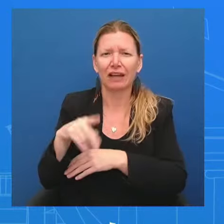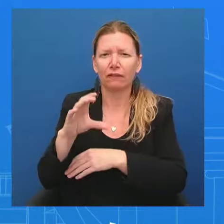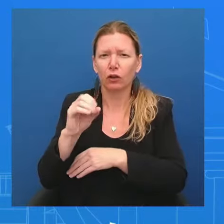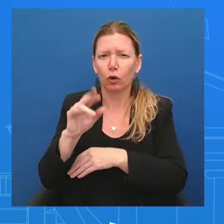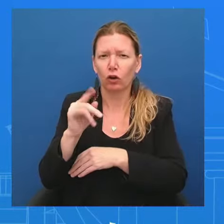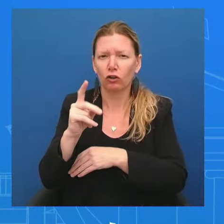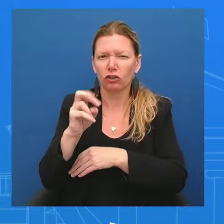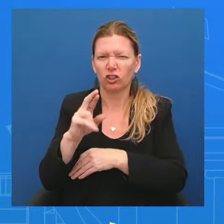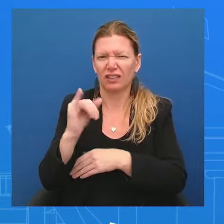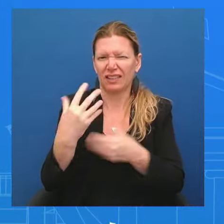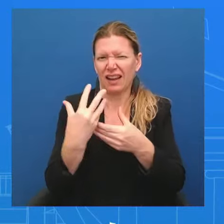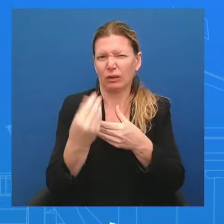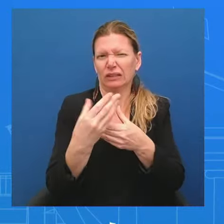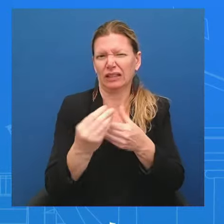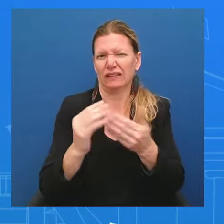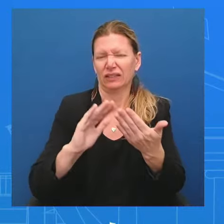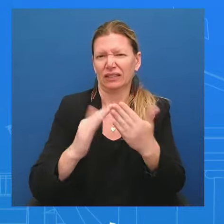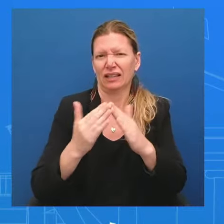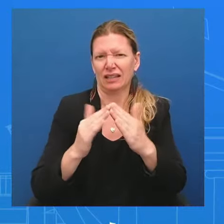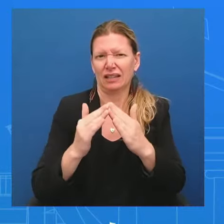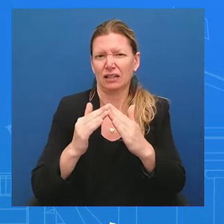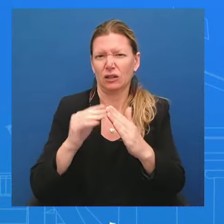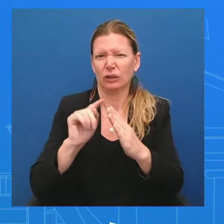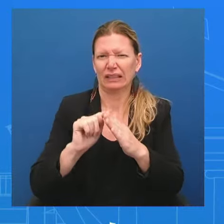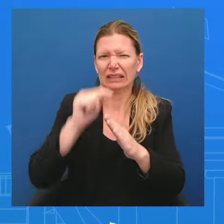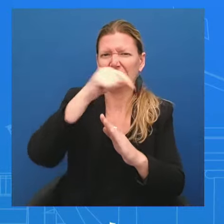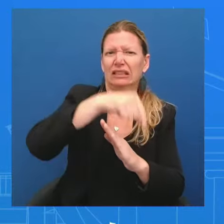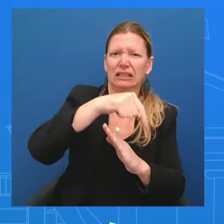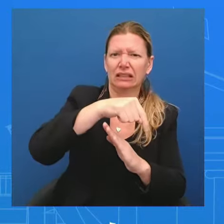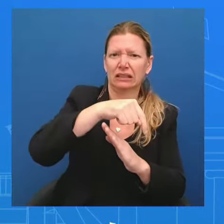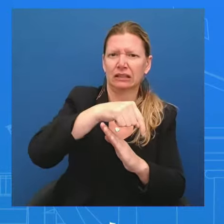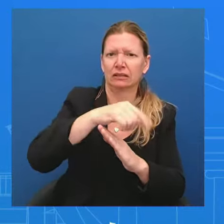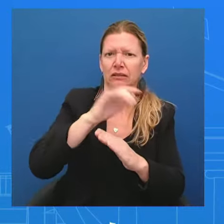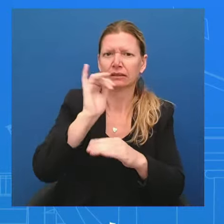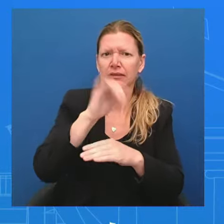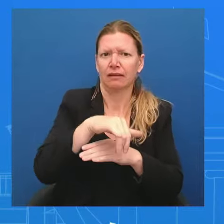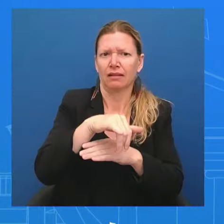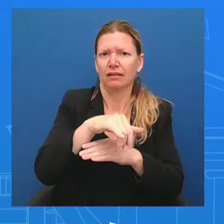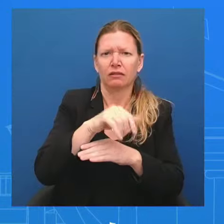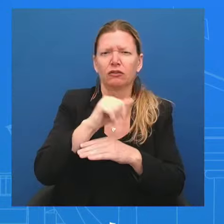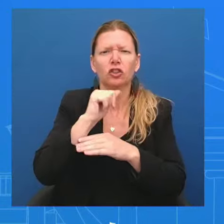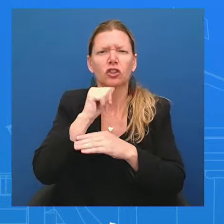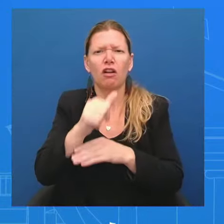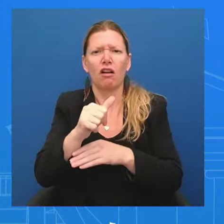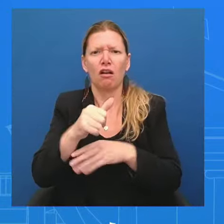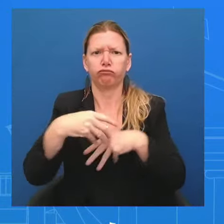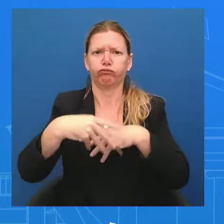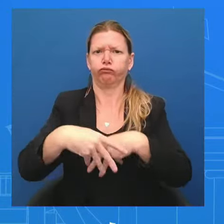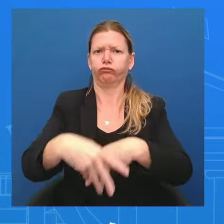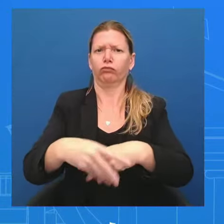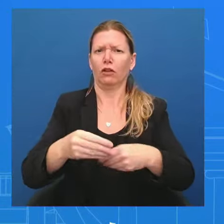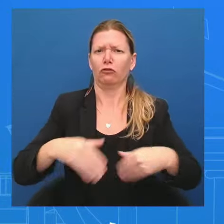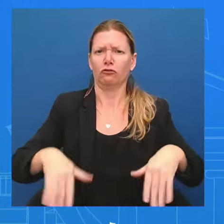We're not on the ground. Gabe, we're not there. I mean, we don't have troops that can look at every single soldier and where they are.